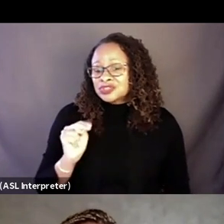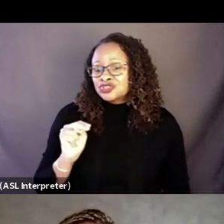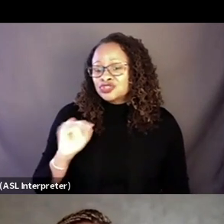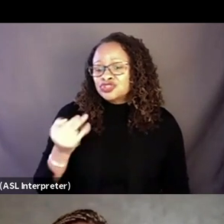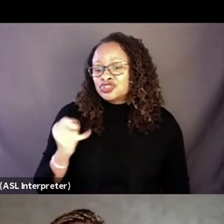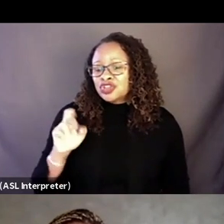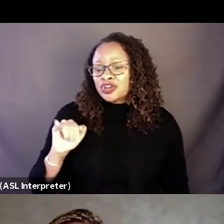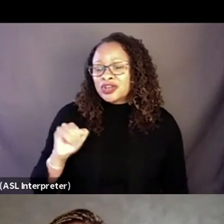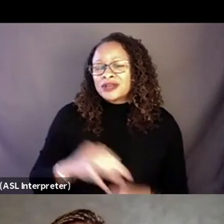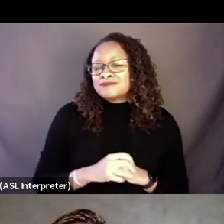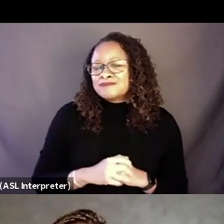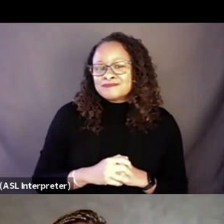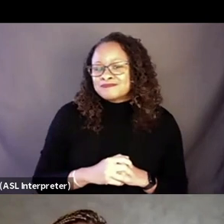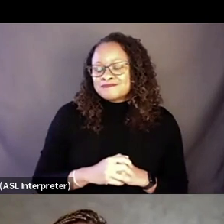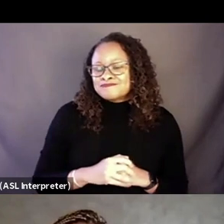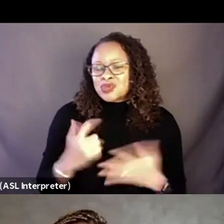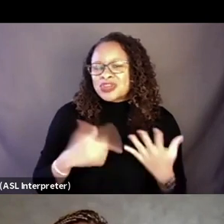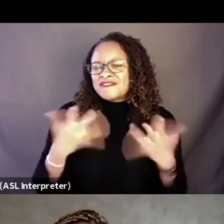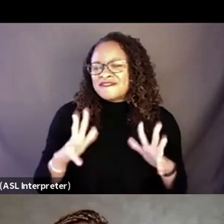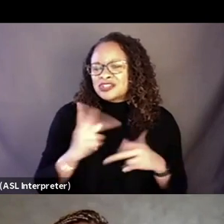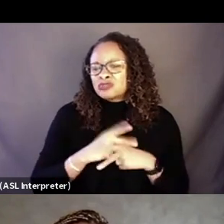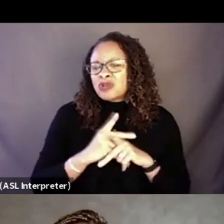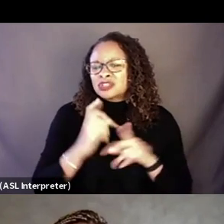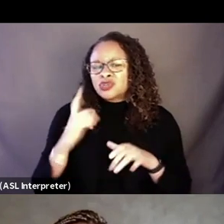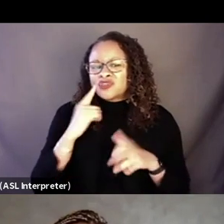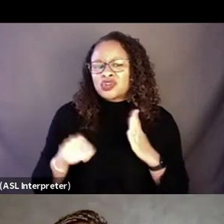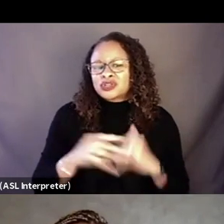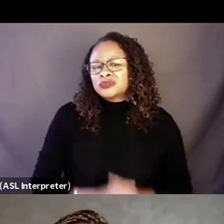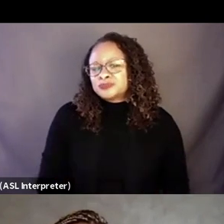What did the film, the finished product have an effect on you?